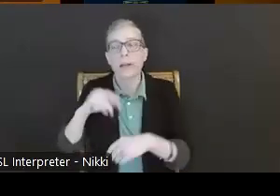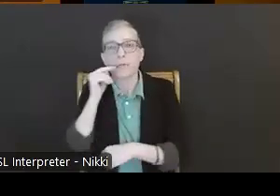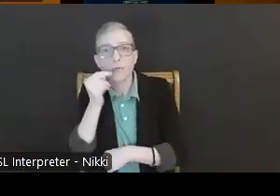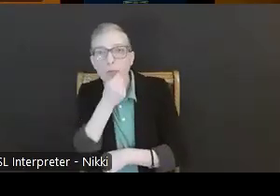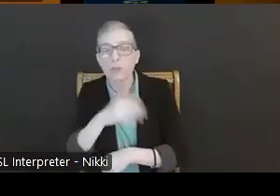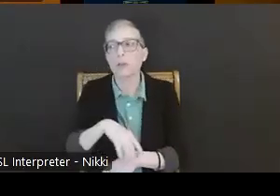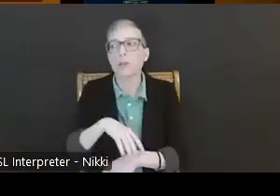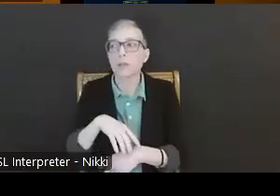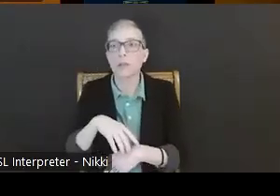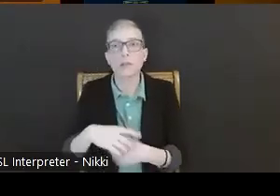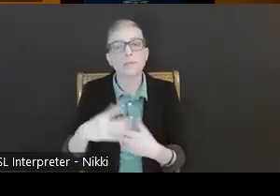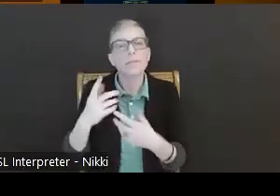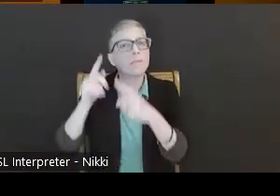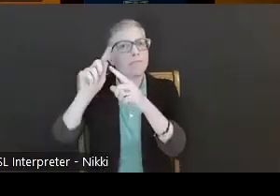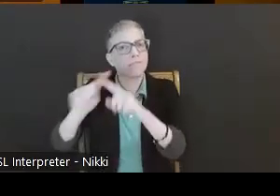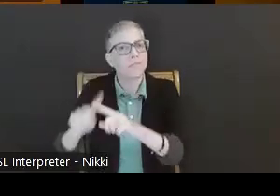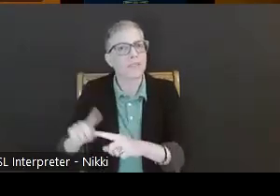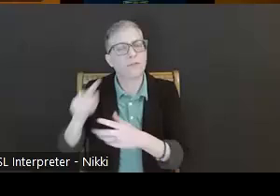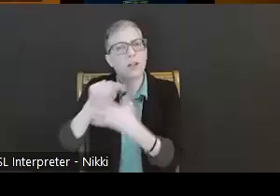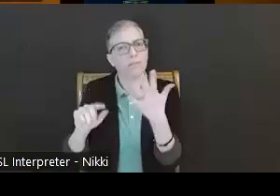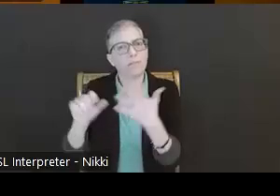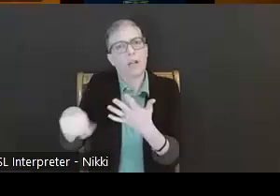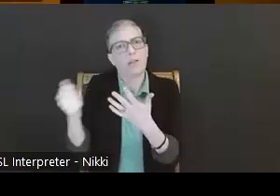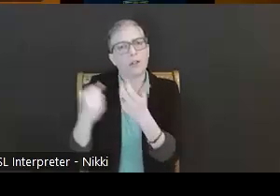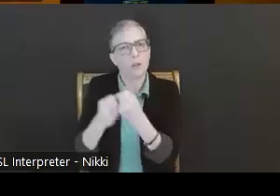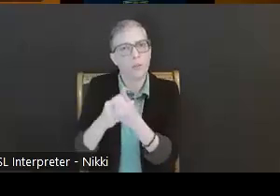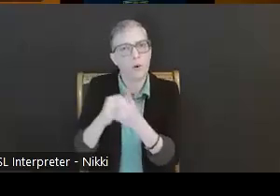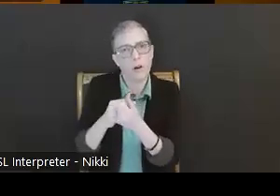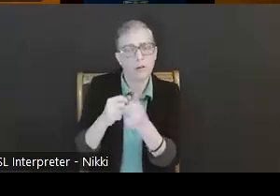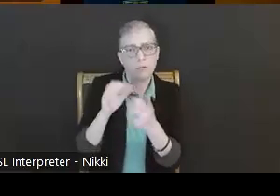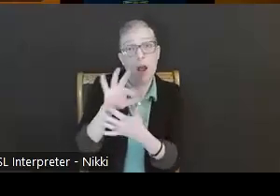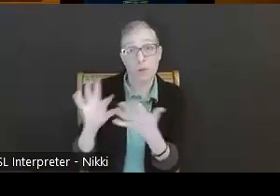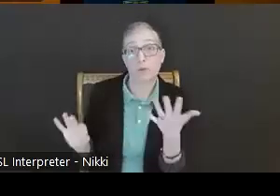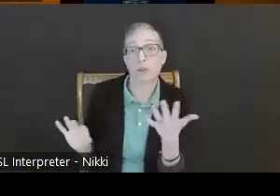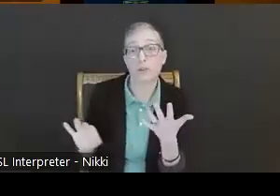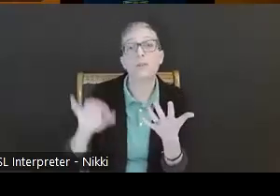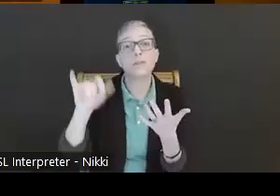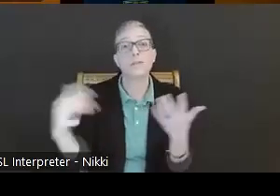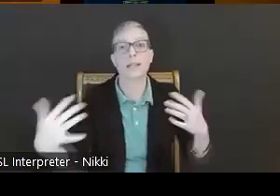to kind of Target a lot of these outcomes um so I think it gives a chance to think about